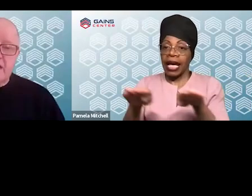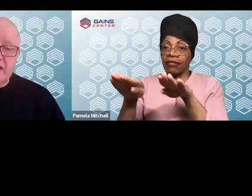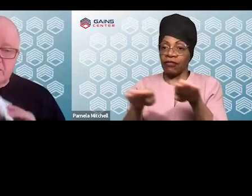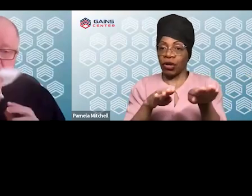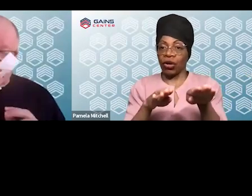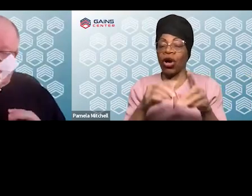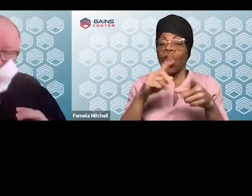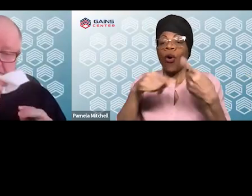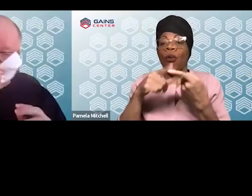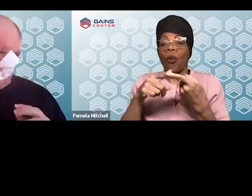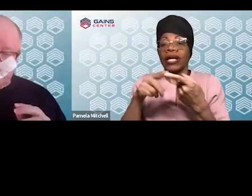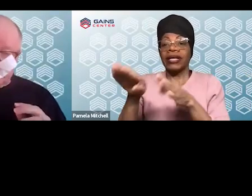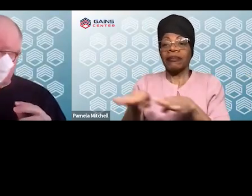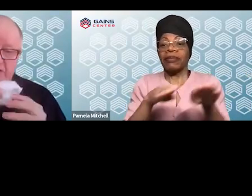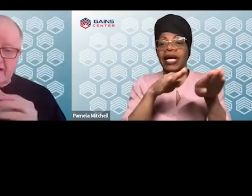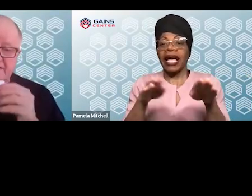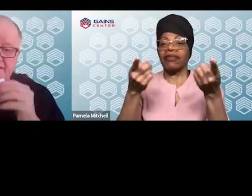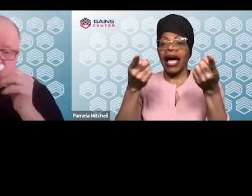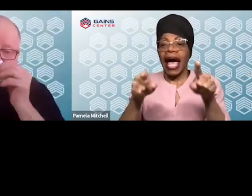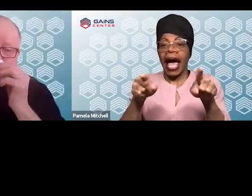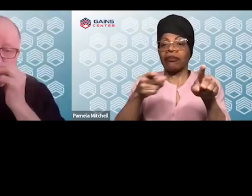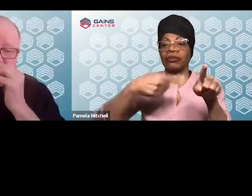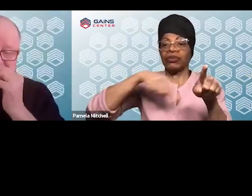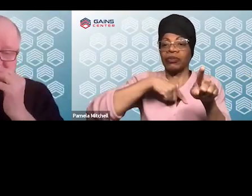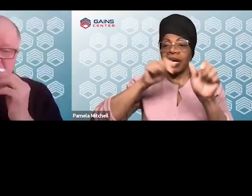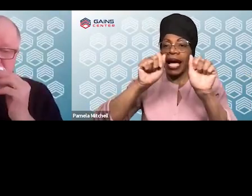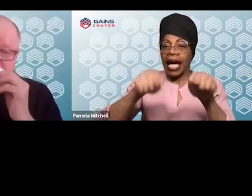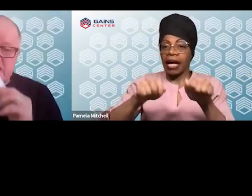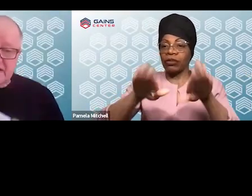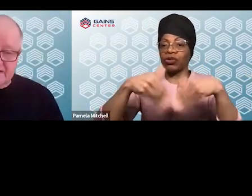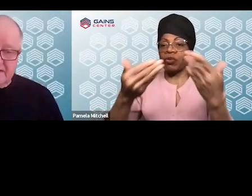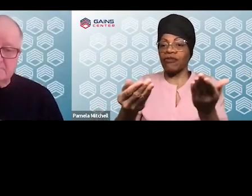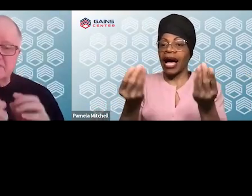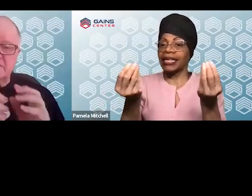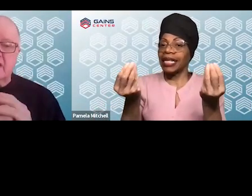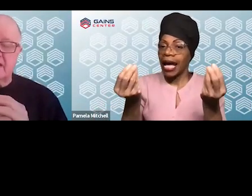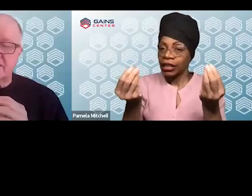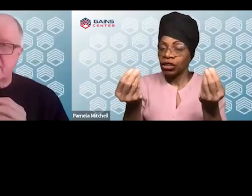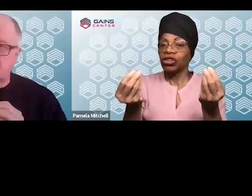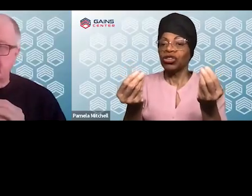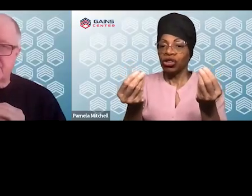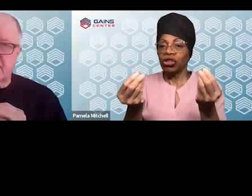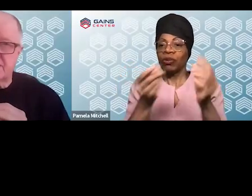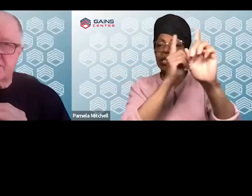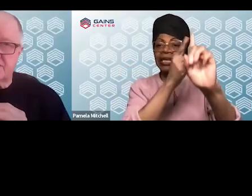When the behavior occurs, you need to be able to provide tangible incentives immediately. And tangible incentives,